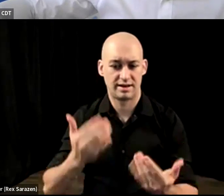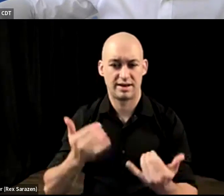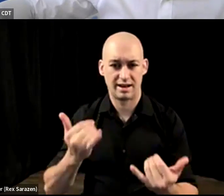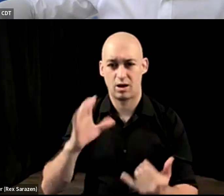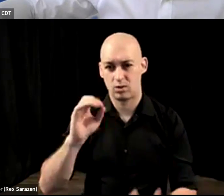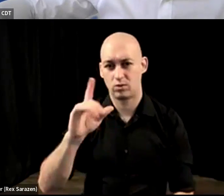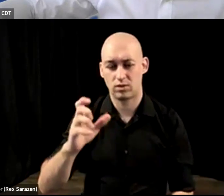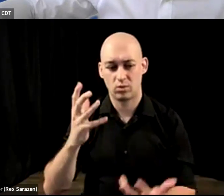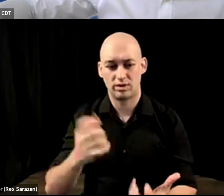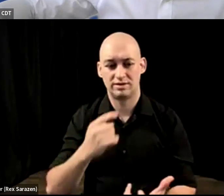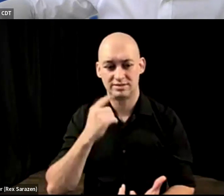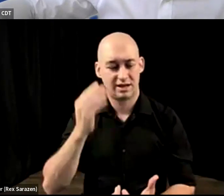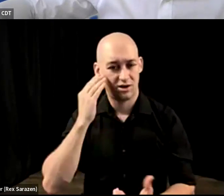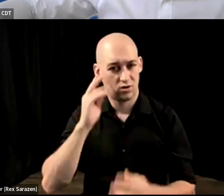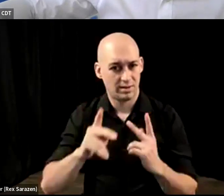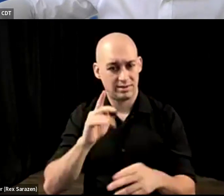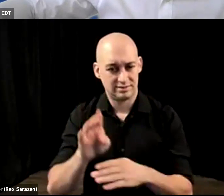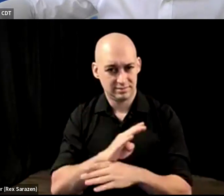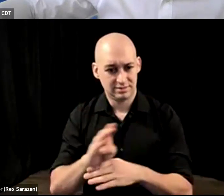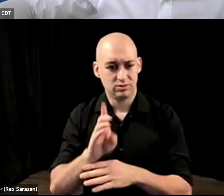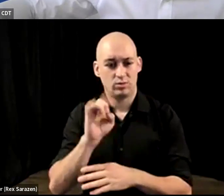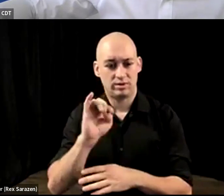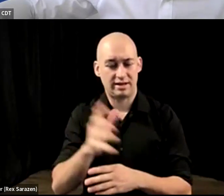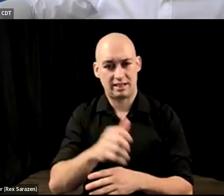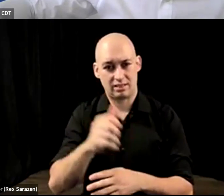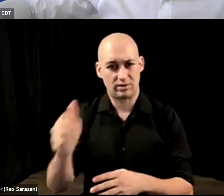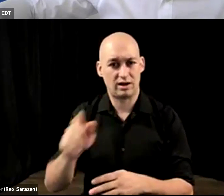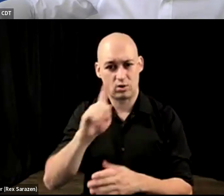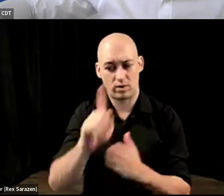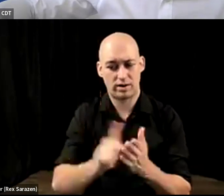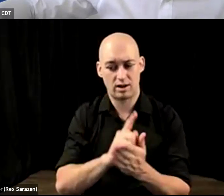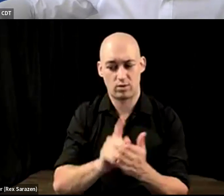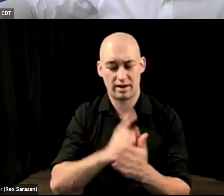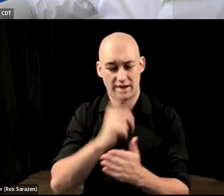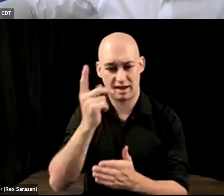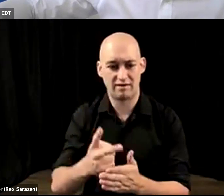folks are busy. We did allocate an hour and a half for this briefing knowing that there,